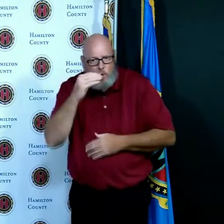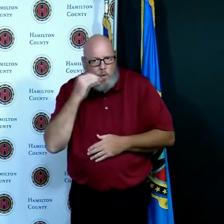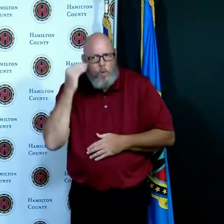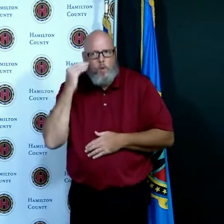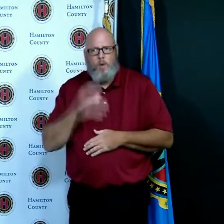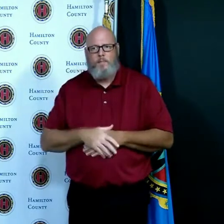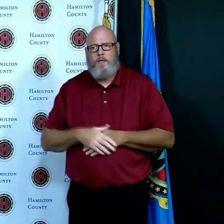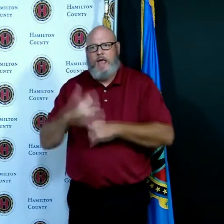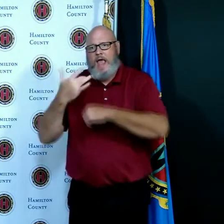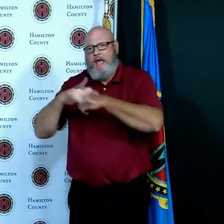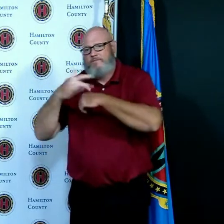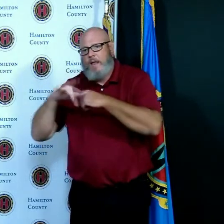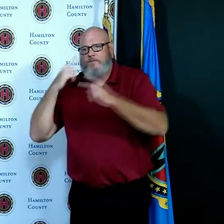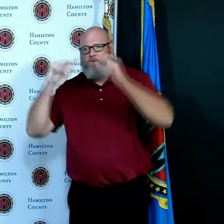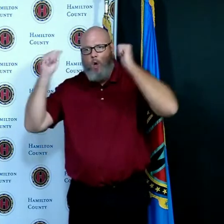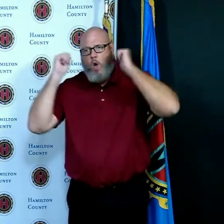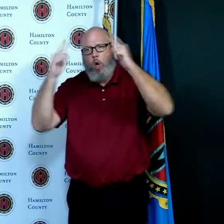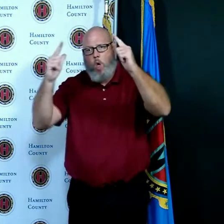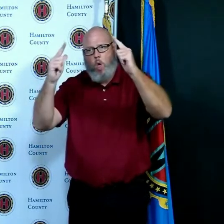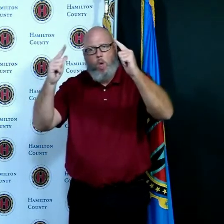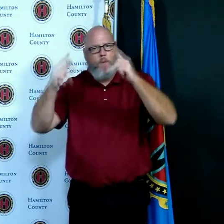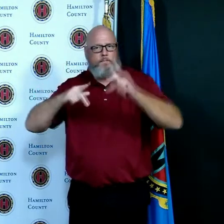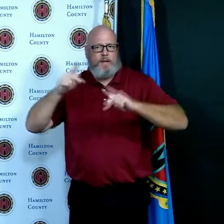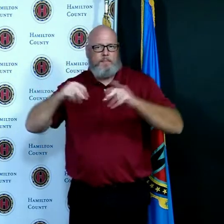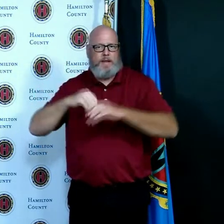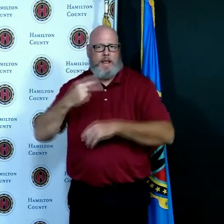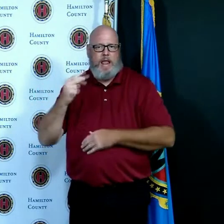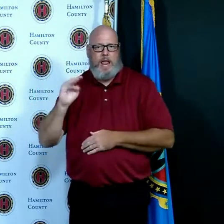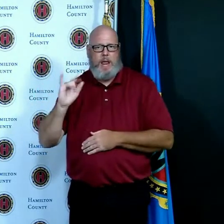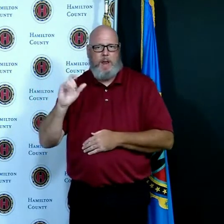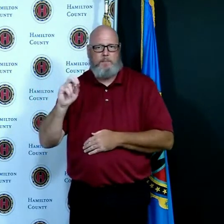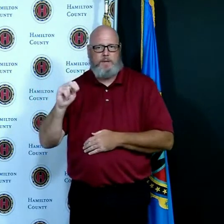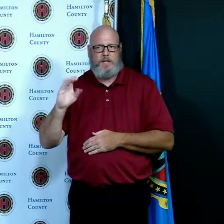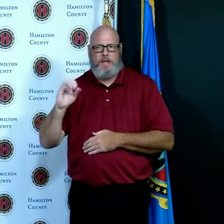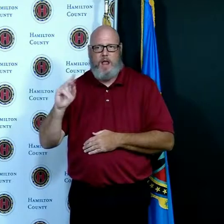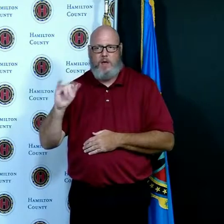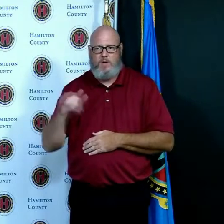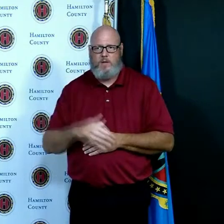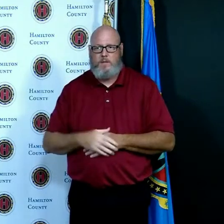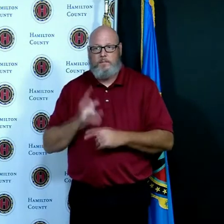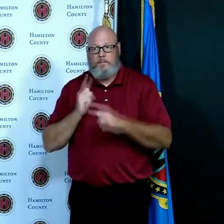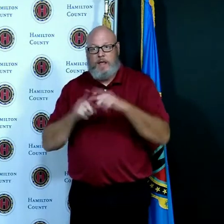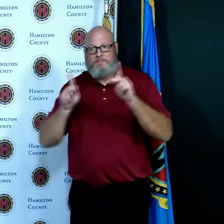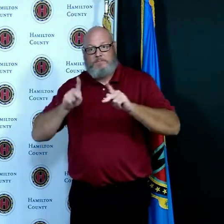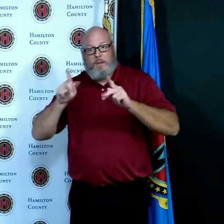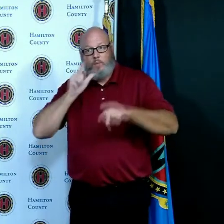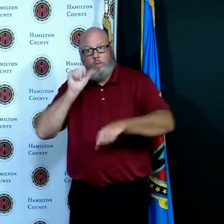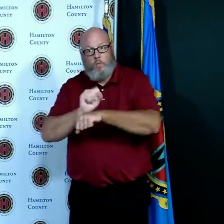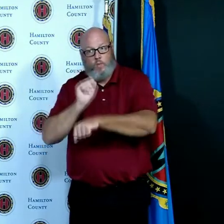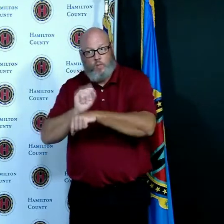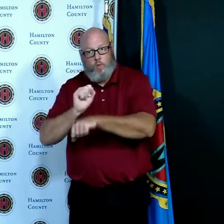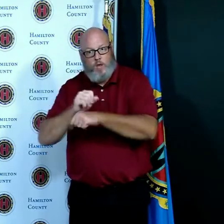and those who work within the county as well so when you see a Test and Protect sign you can be sure